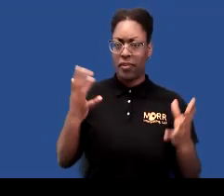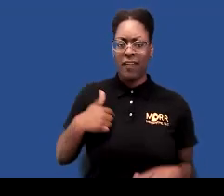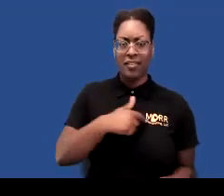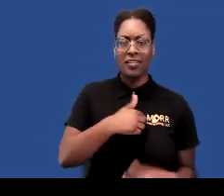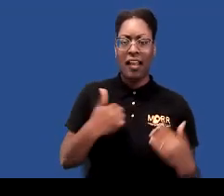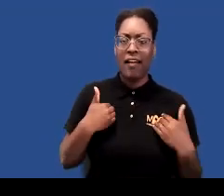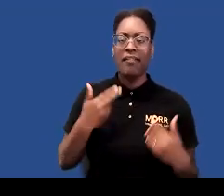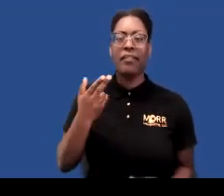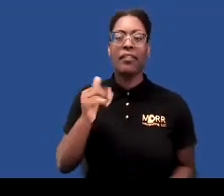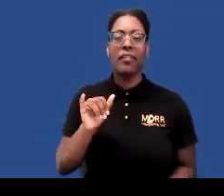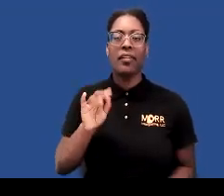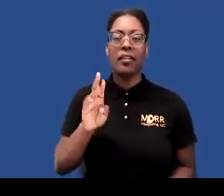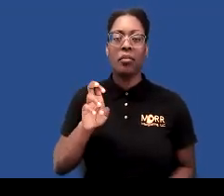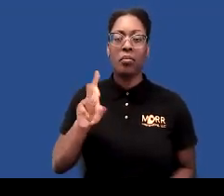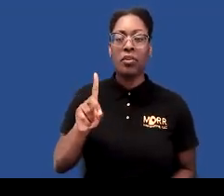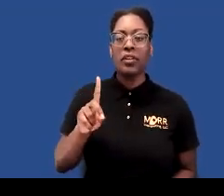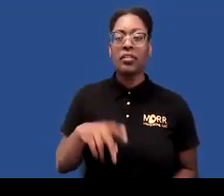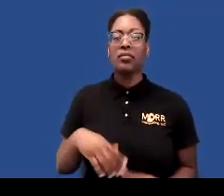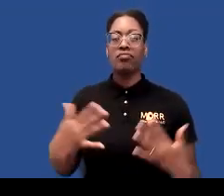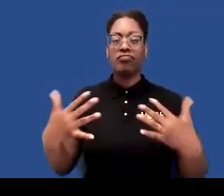it's imperative that we better understand how we're serving students